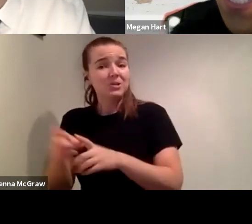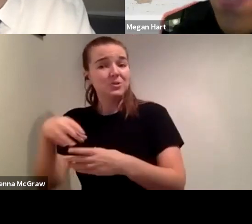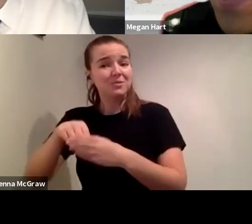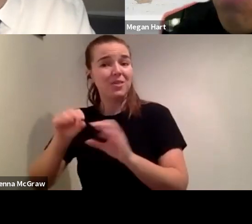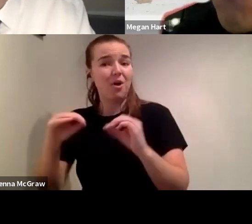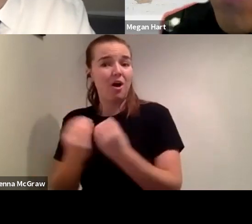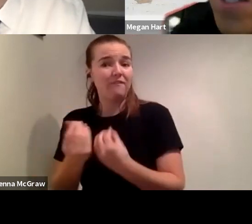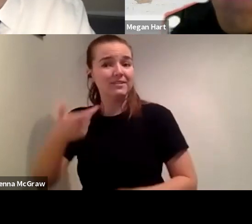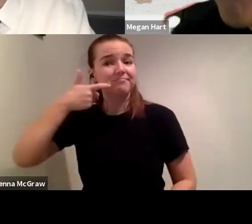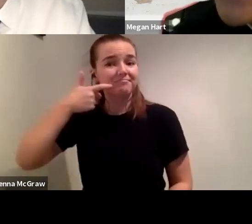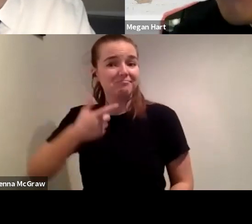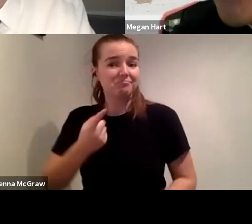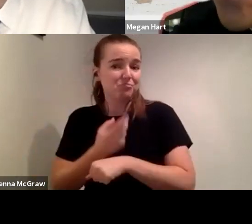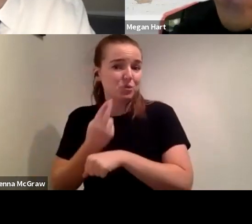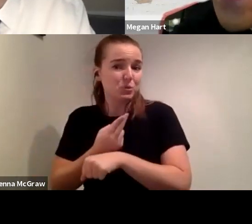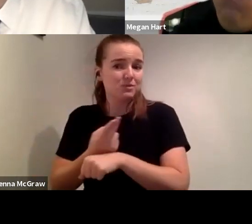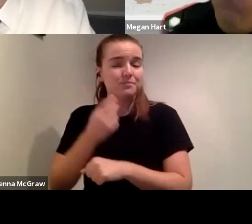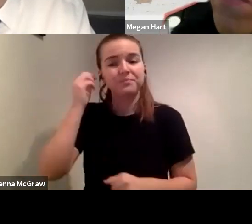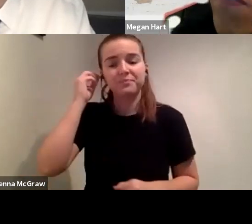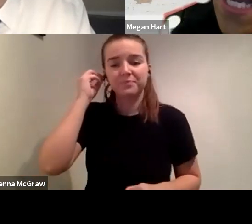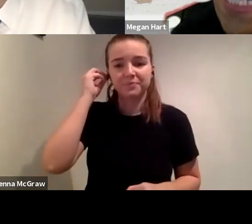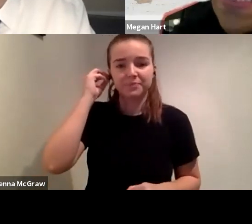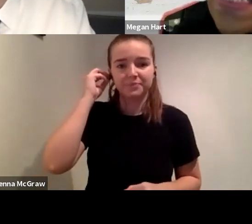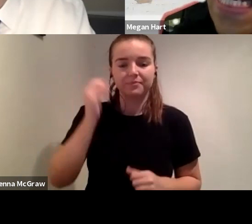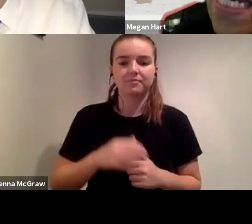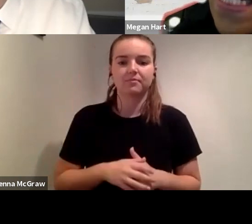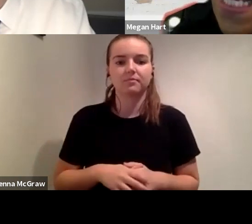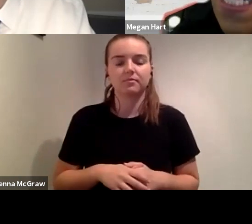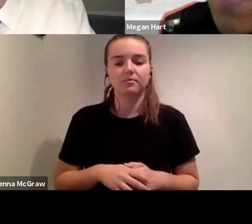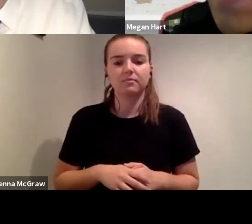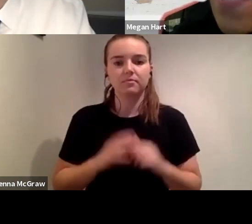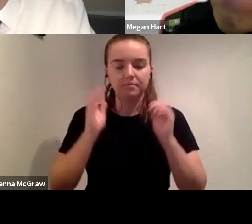One thing very, now in the virtual world we are in.